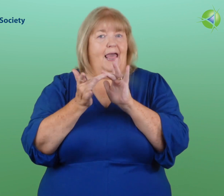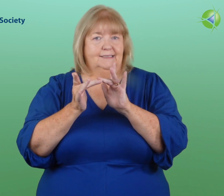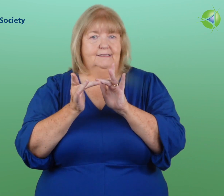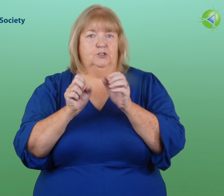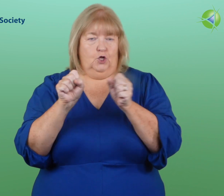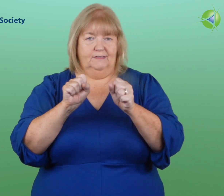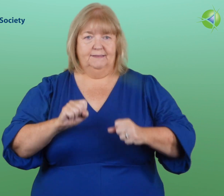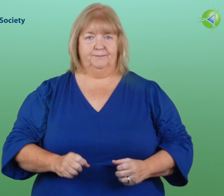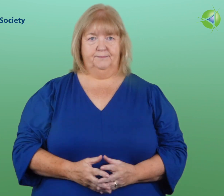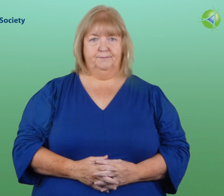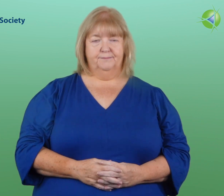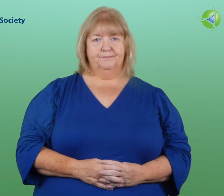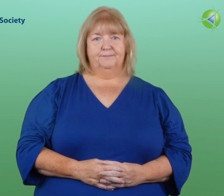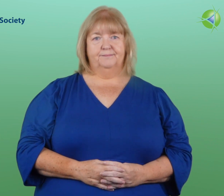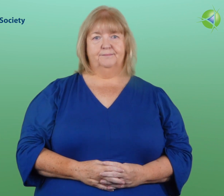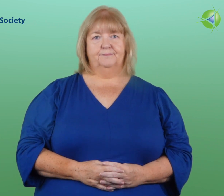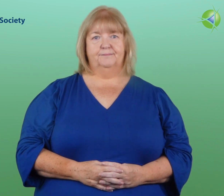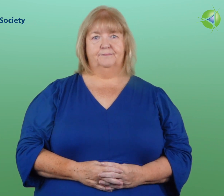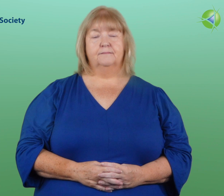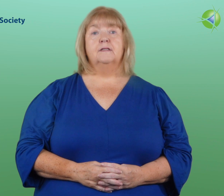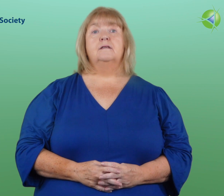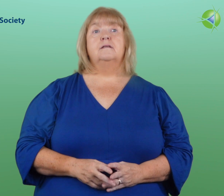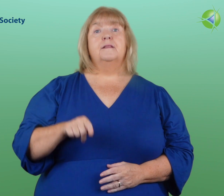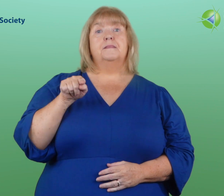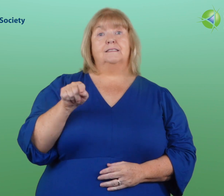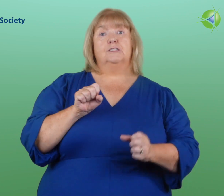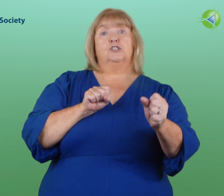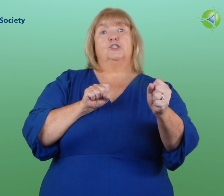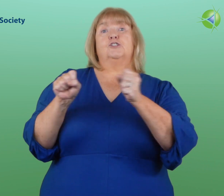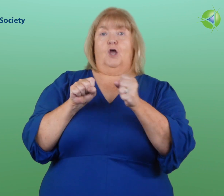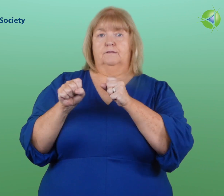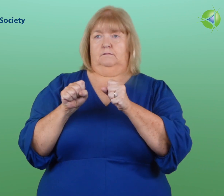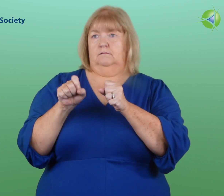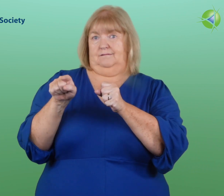where you have access to telephone-like services through your broadband provider.